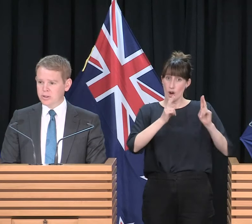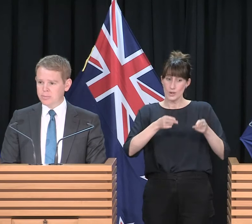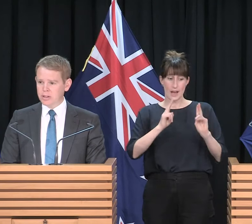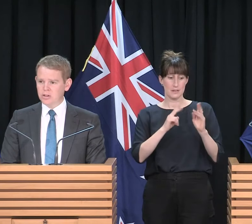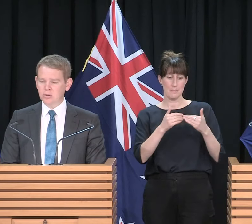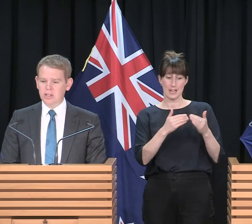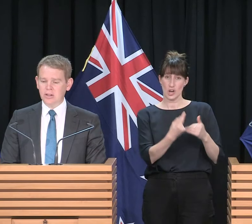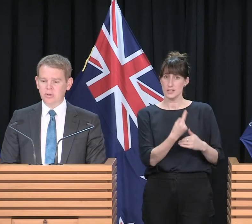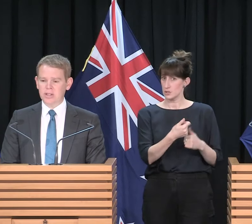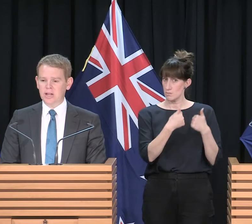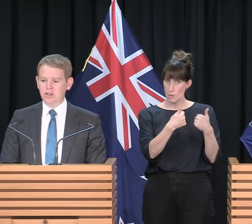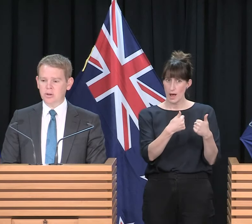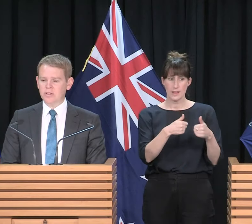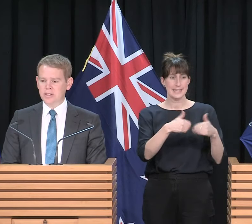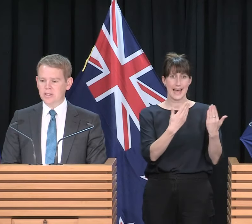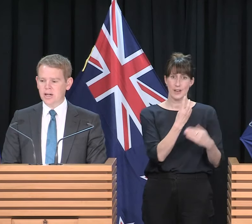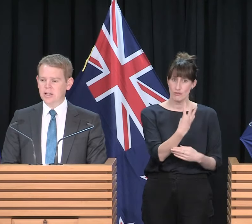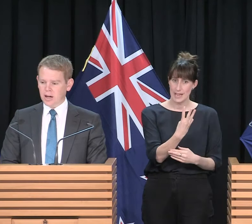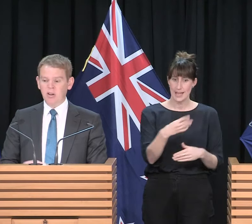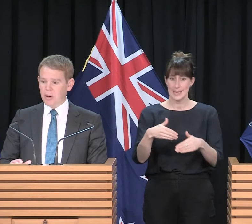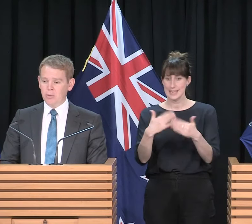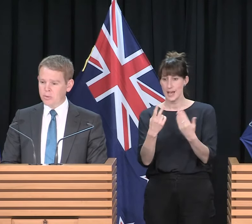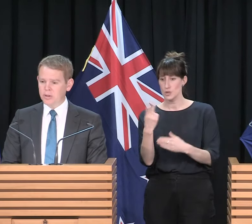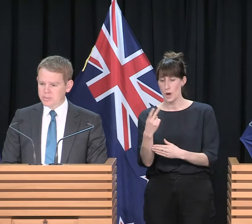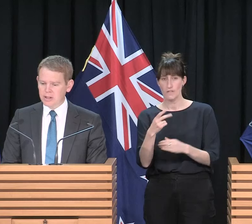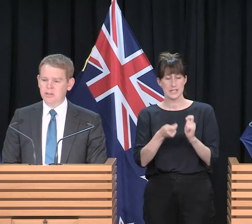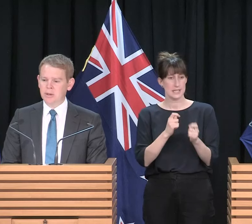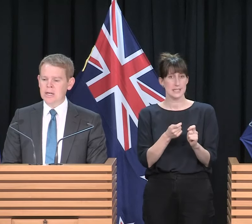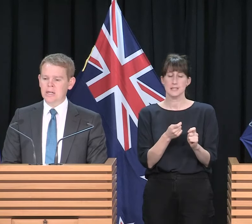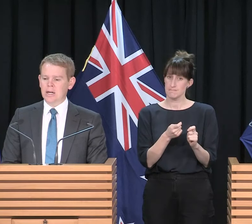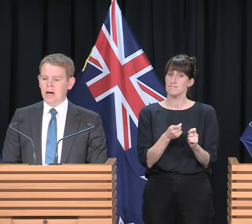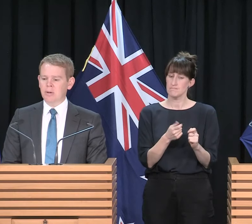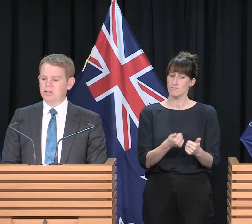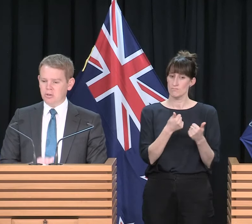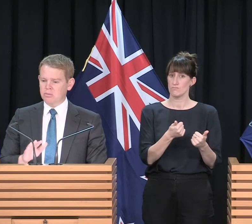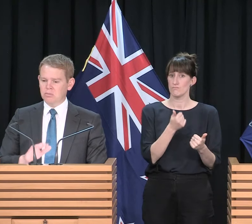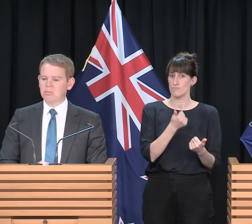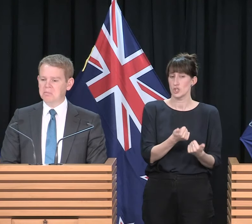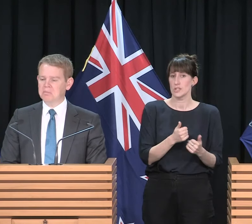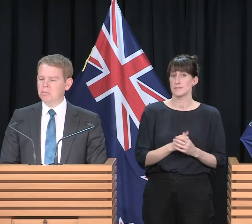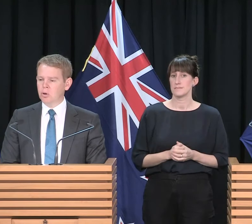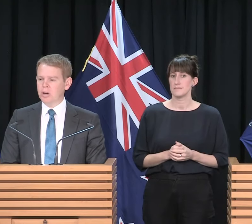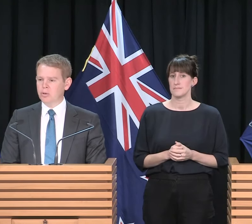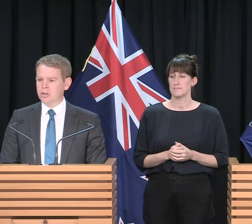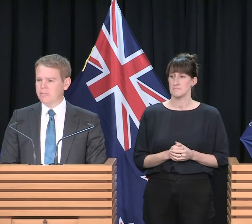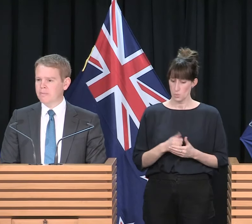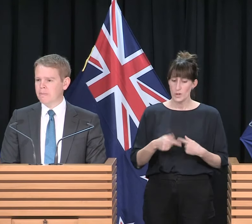Yesterday, our labs processed 5,020 tests and the total